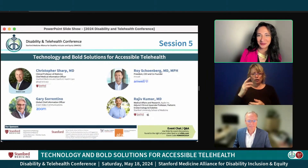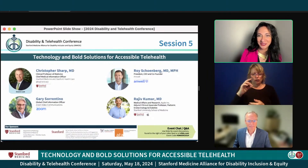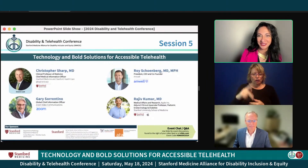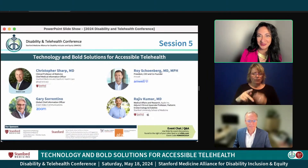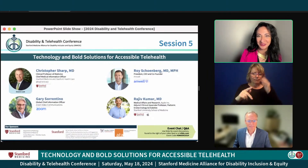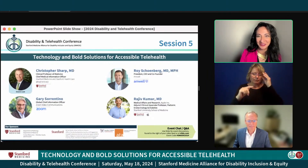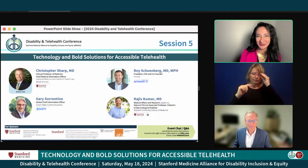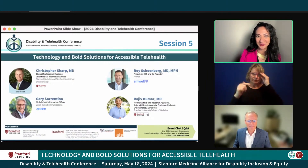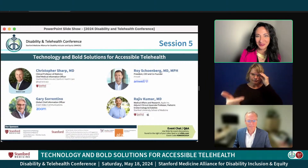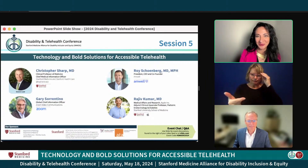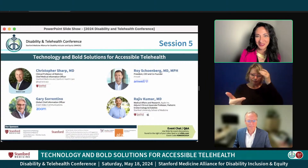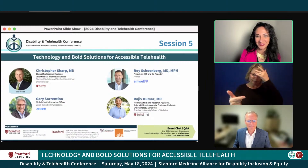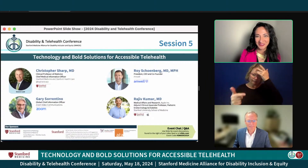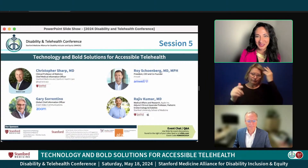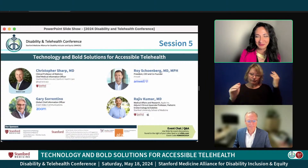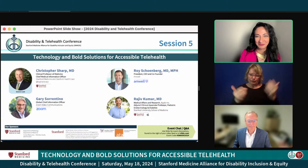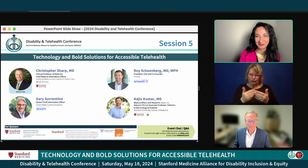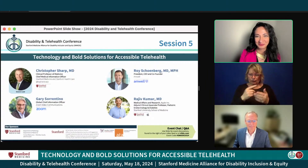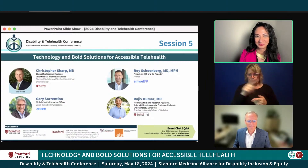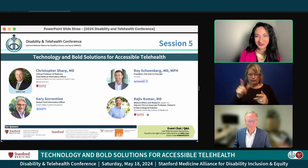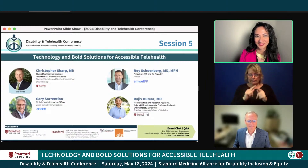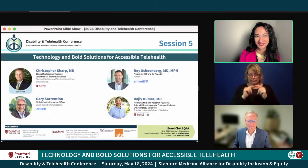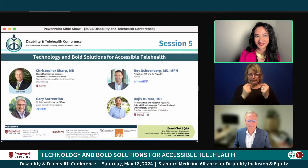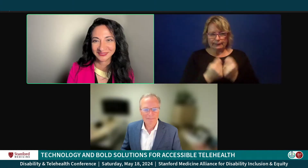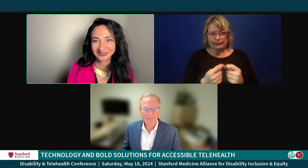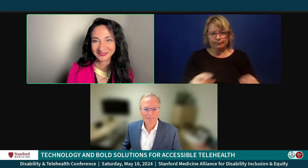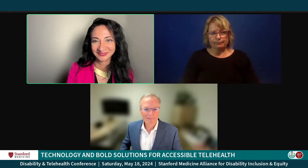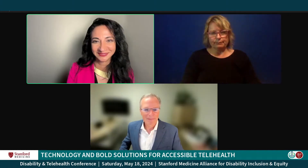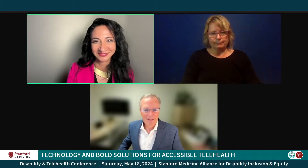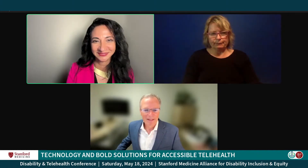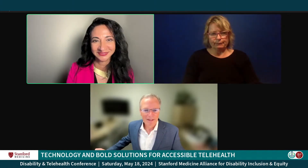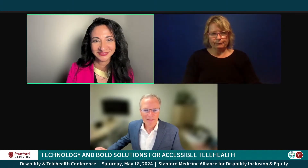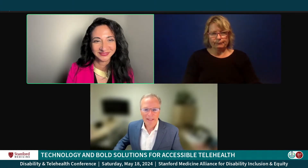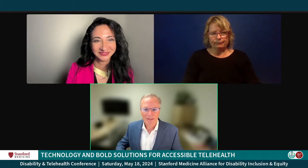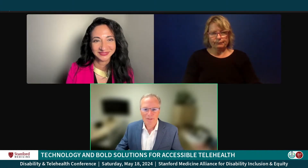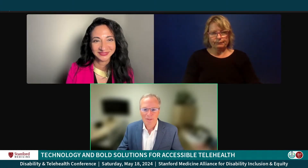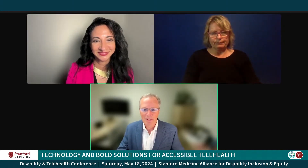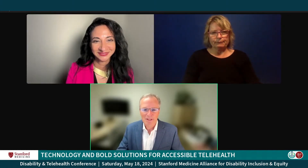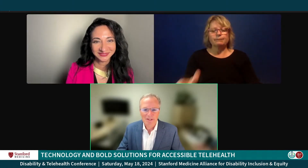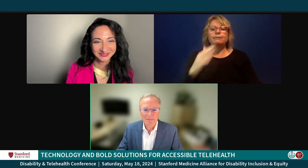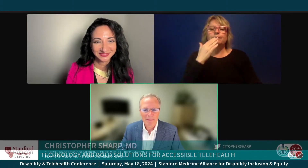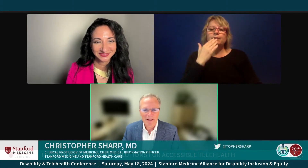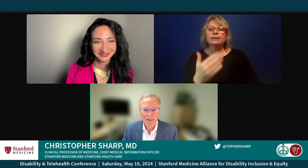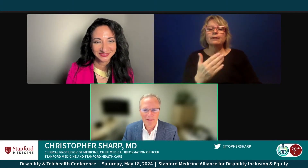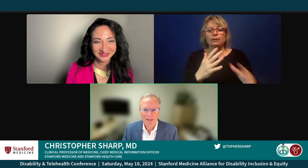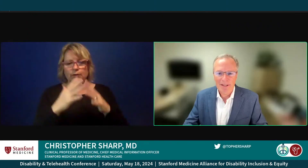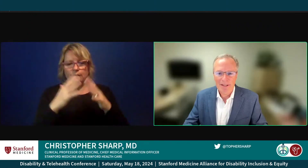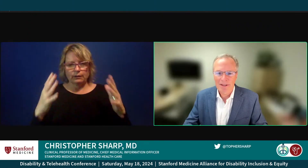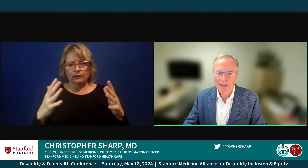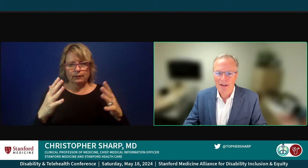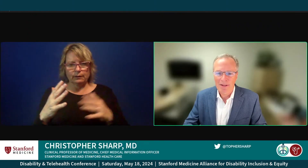over to you to introduce the rest of the team. >> Christopher Sharp: Thank you so much Malathi,